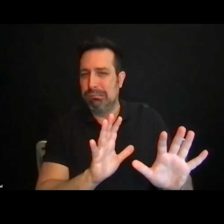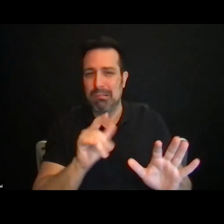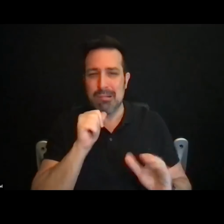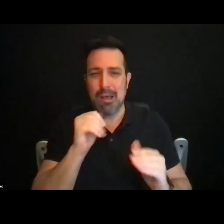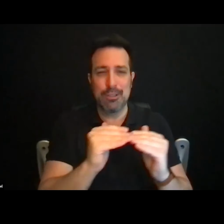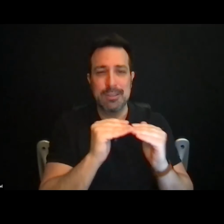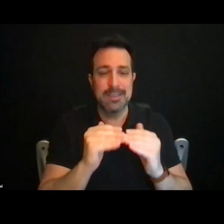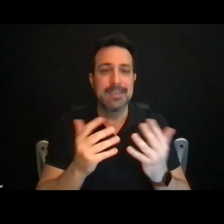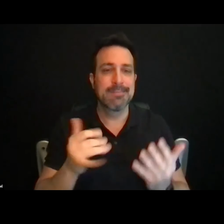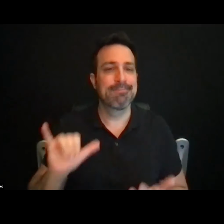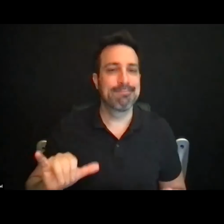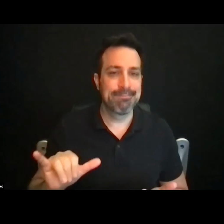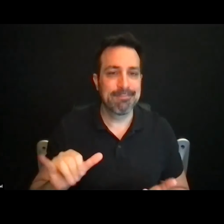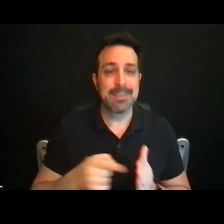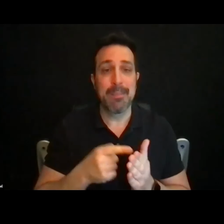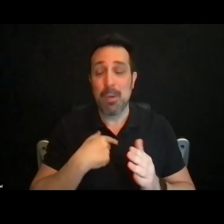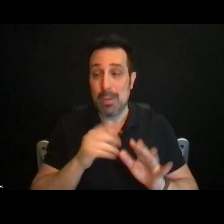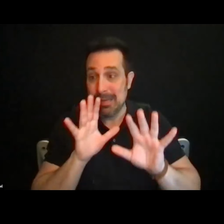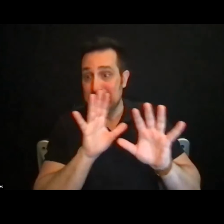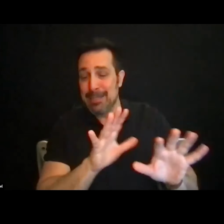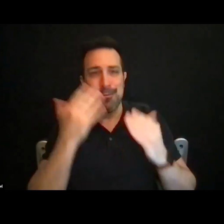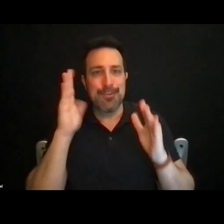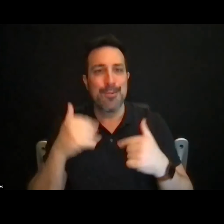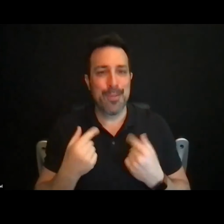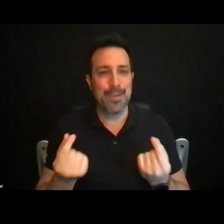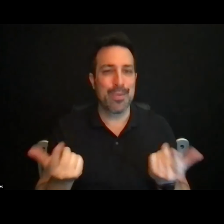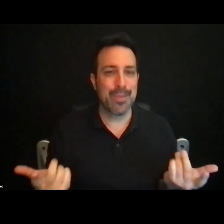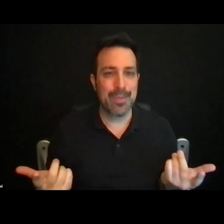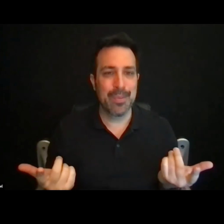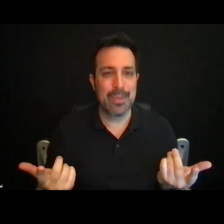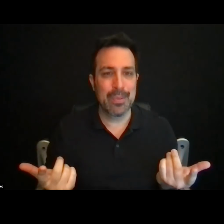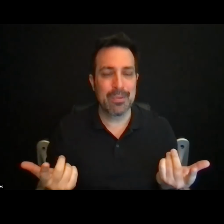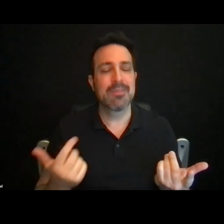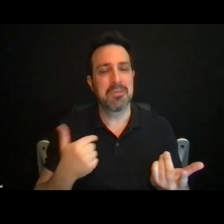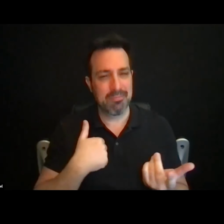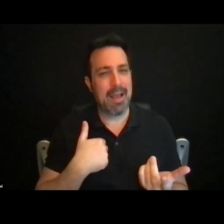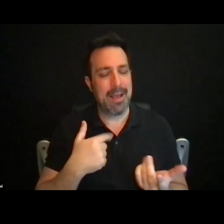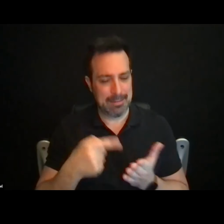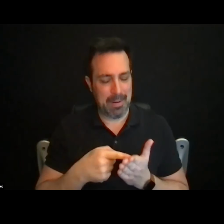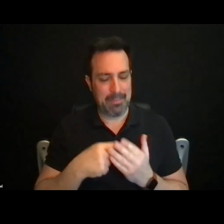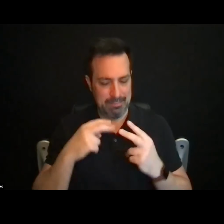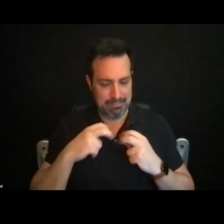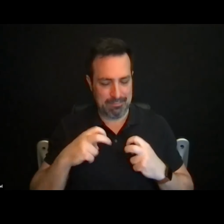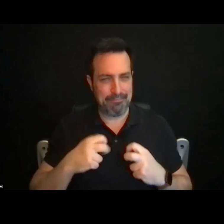away because it just breaks us to see the magnitude of pain and grief caused by